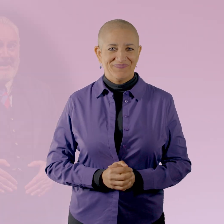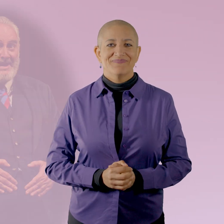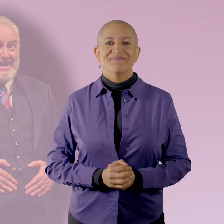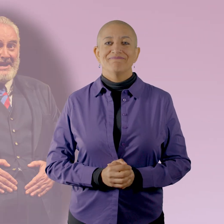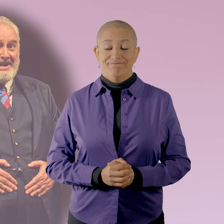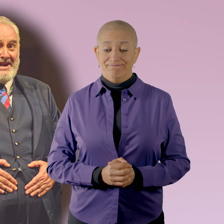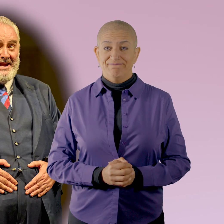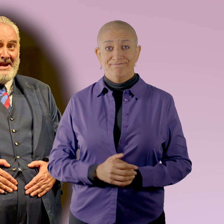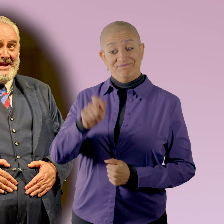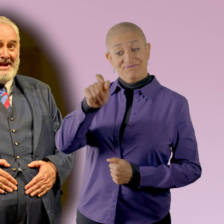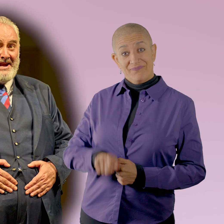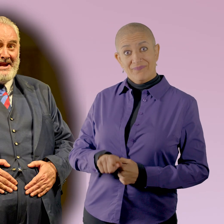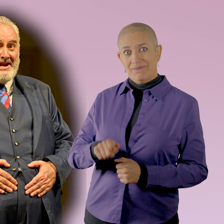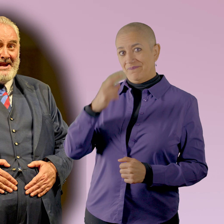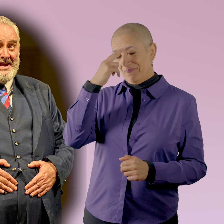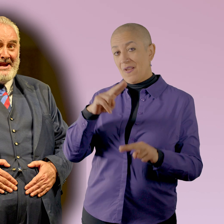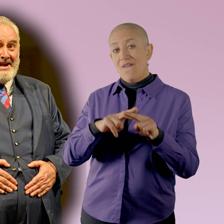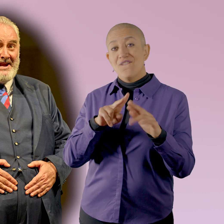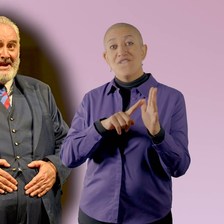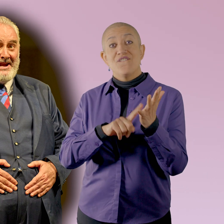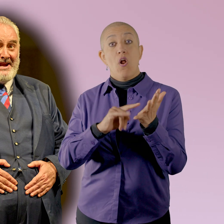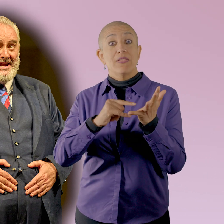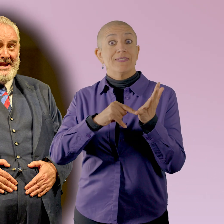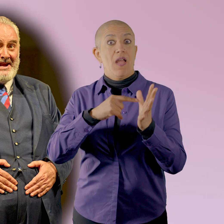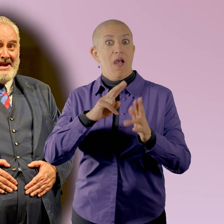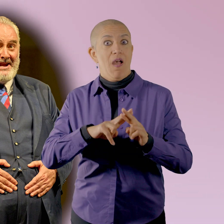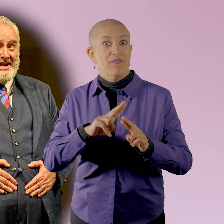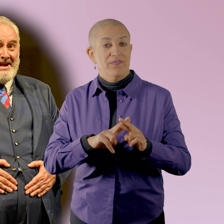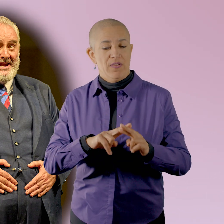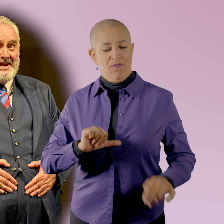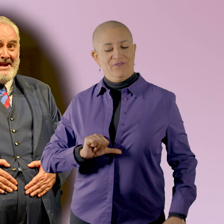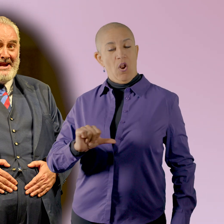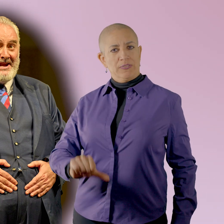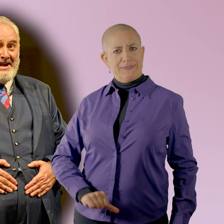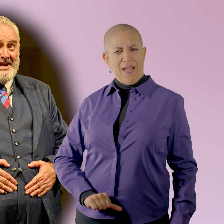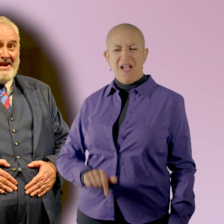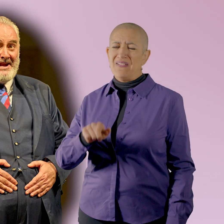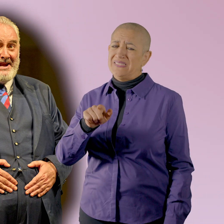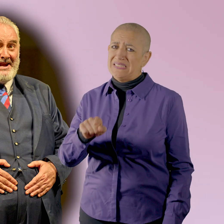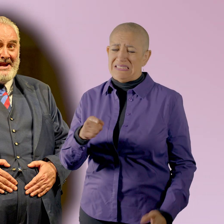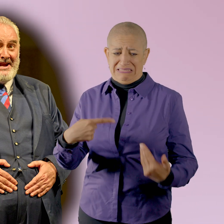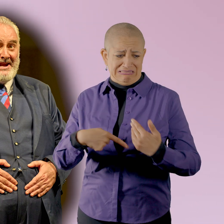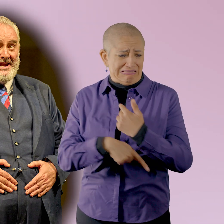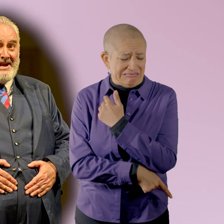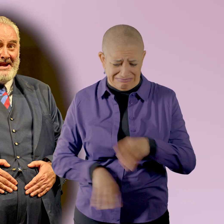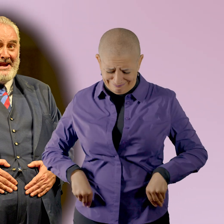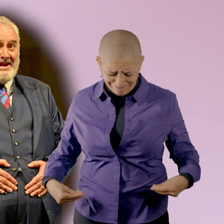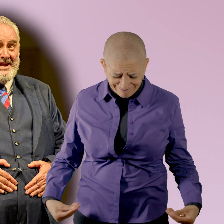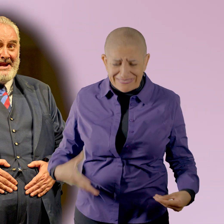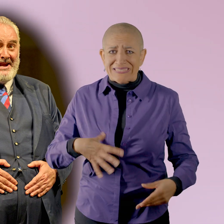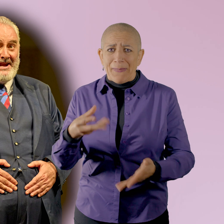Falstaff is in need of money,